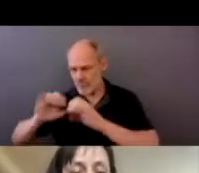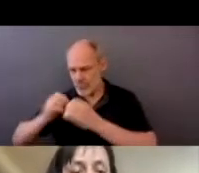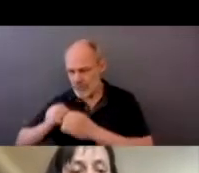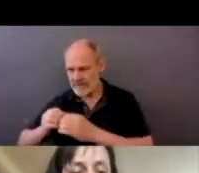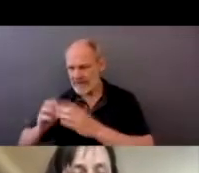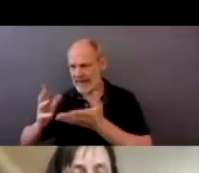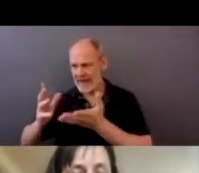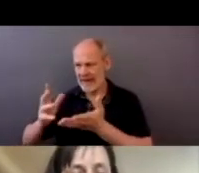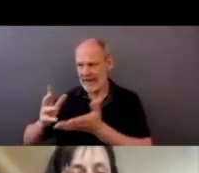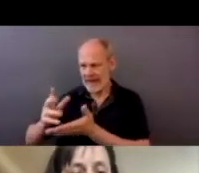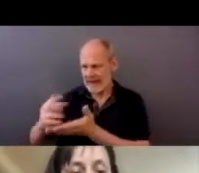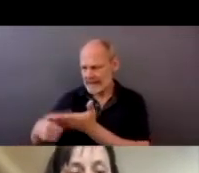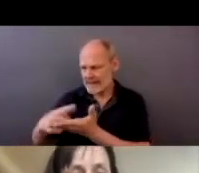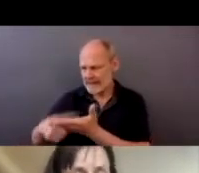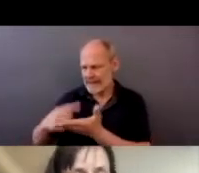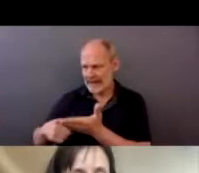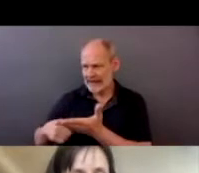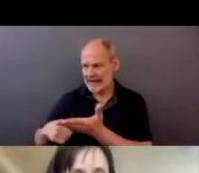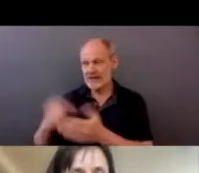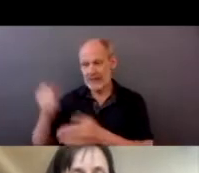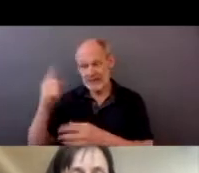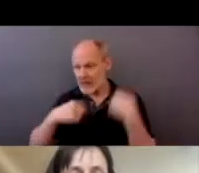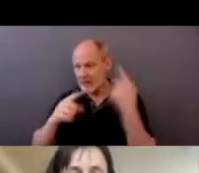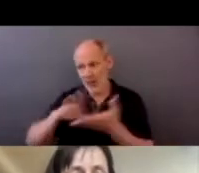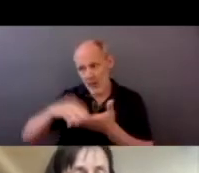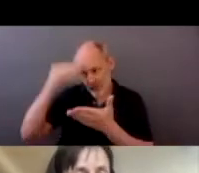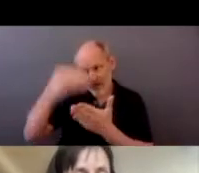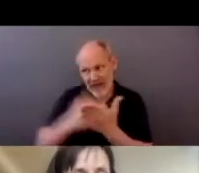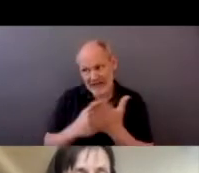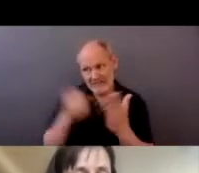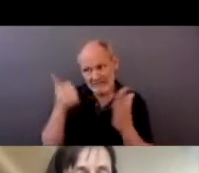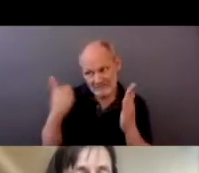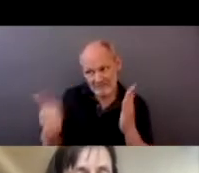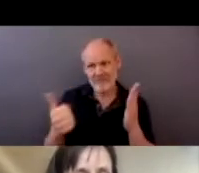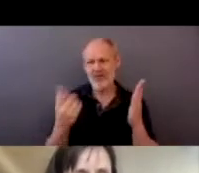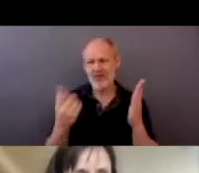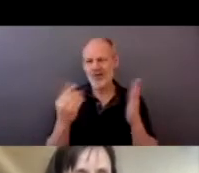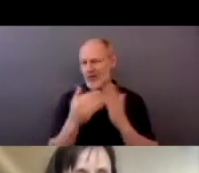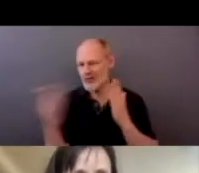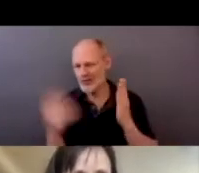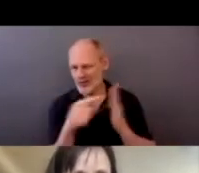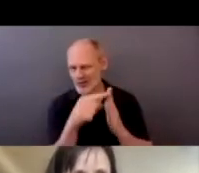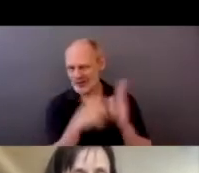without losing ground for in gallery programs. so in this slide on the left I have a picture of